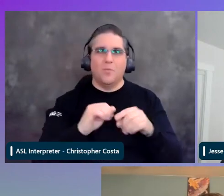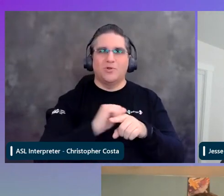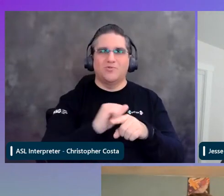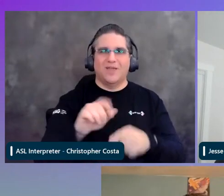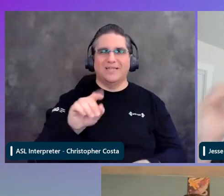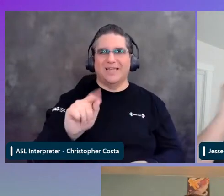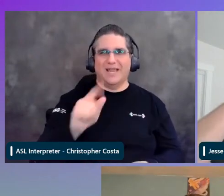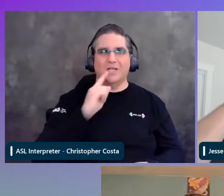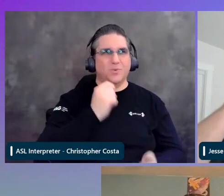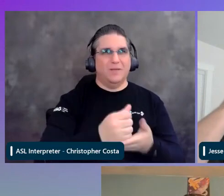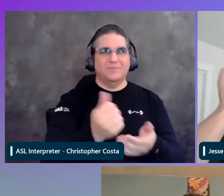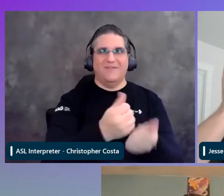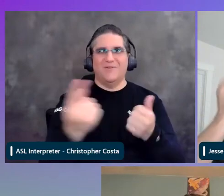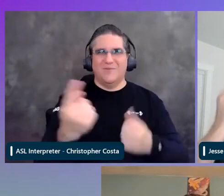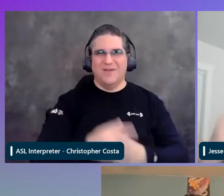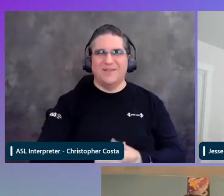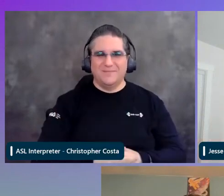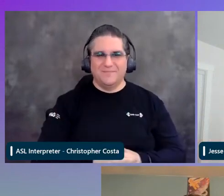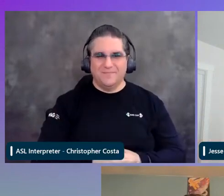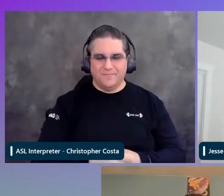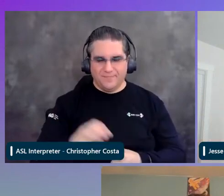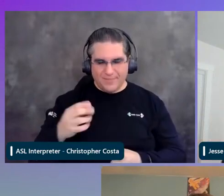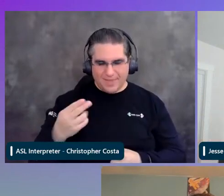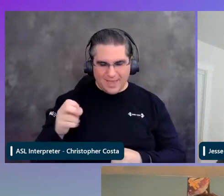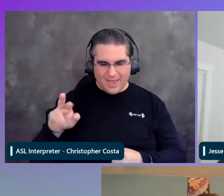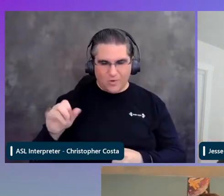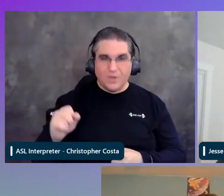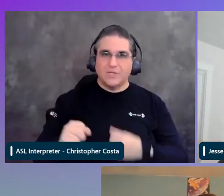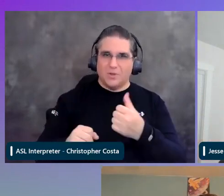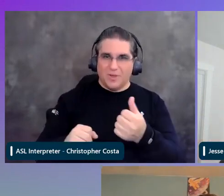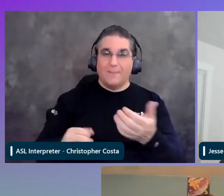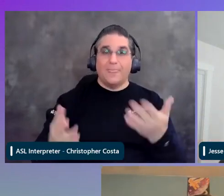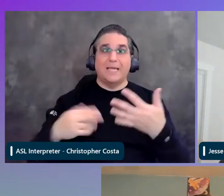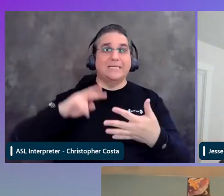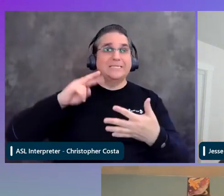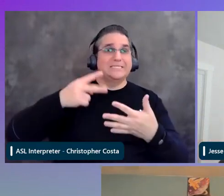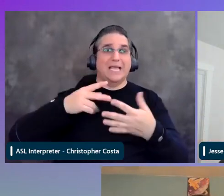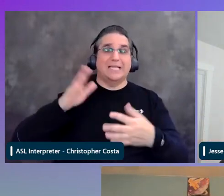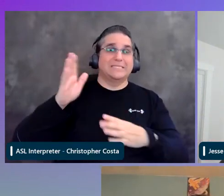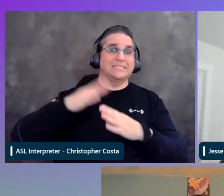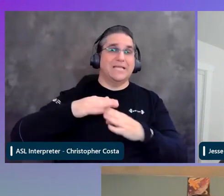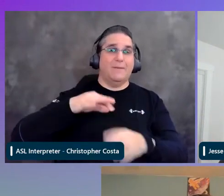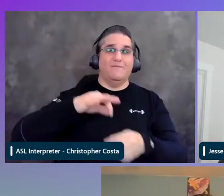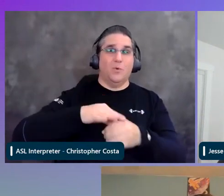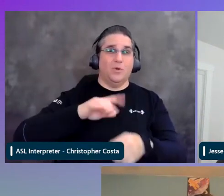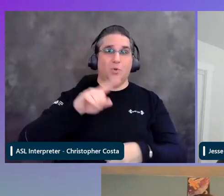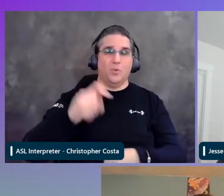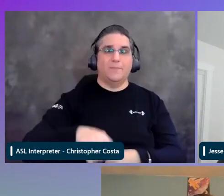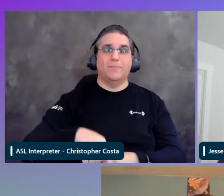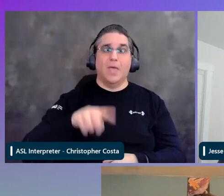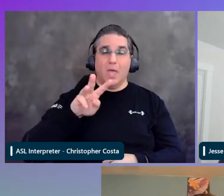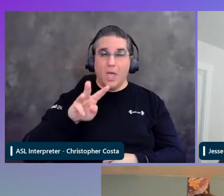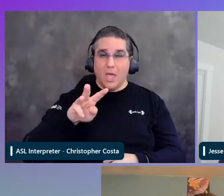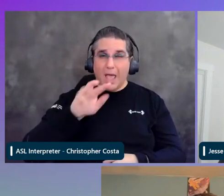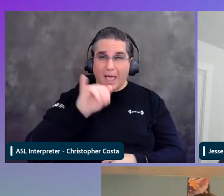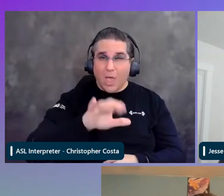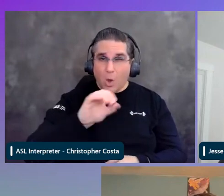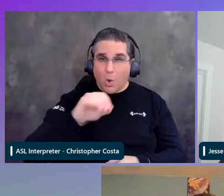Thank you for that. Um, the next highest upvoted question is are wcaG violations included in the